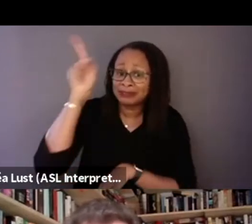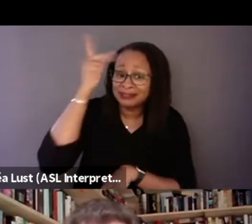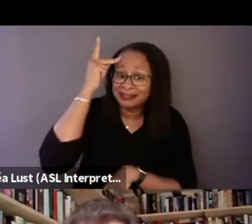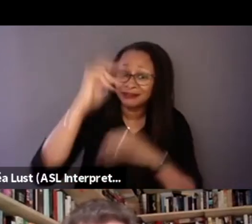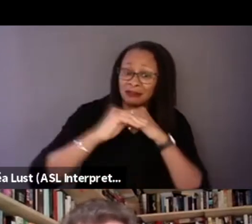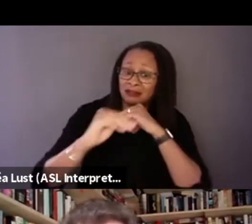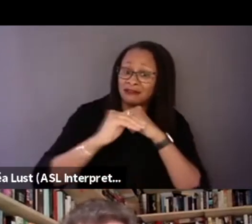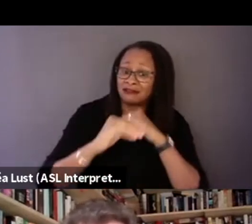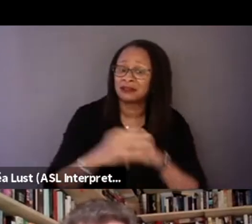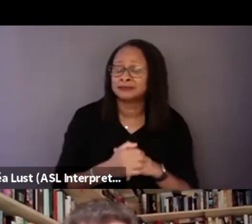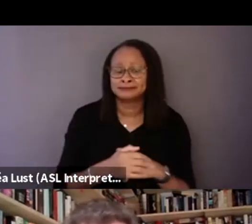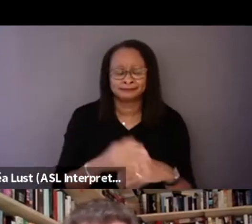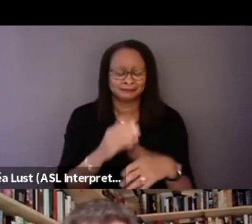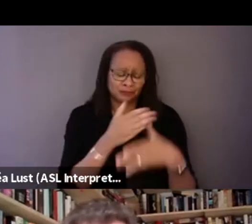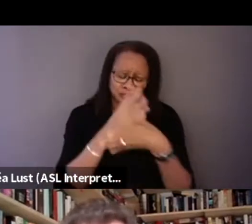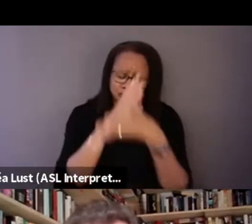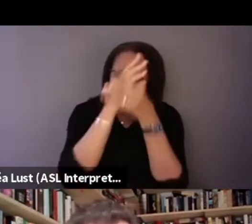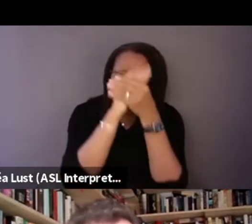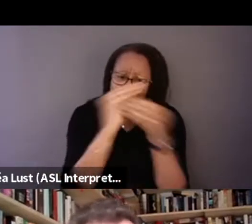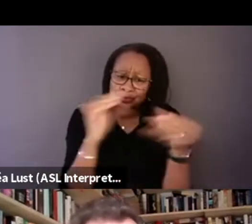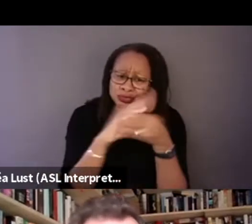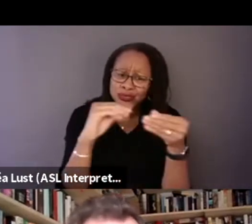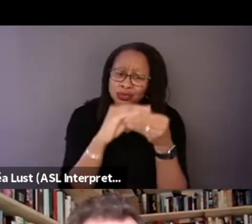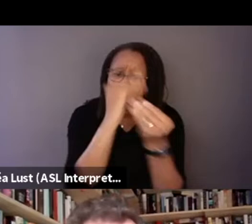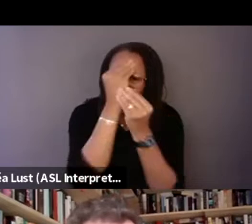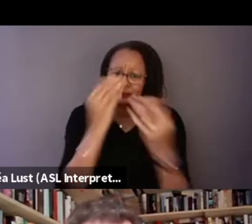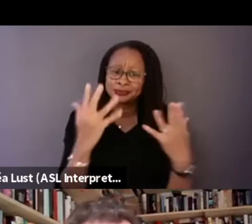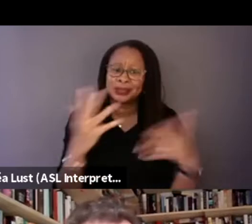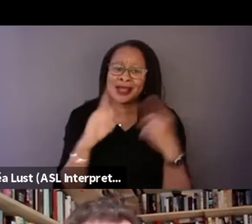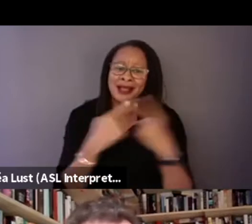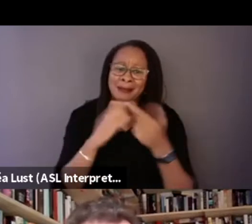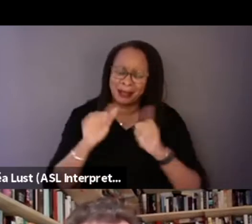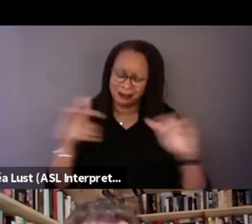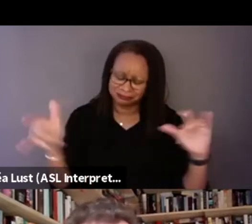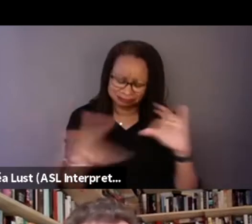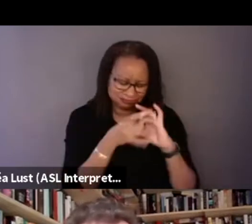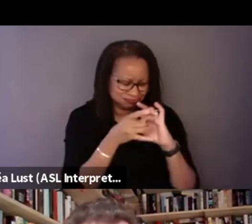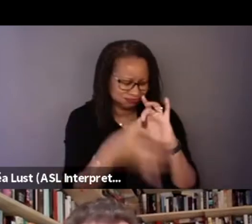It tells a story about how connected we need to be